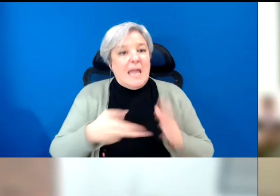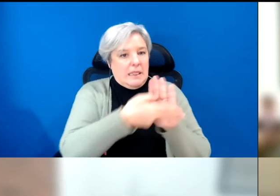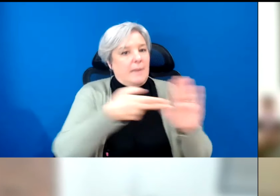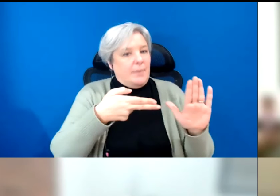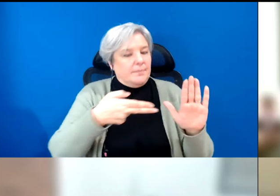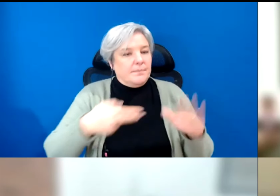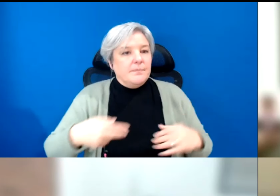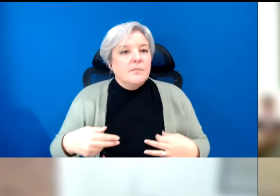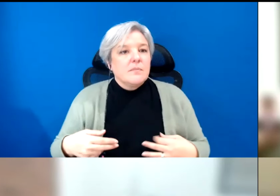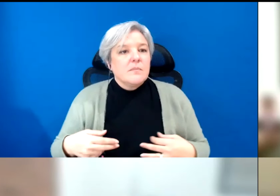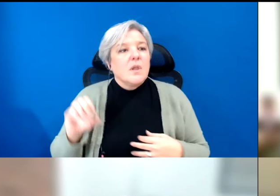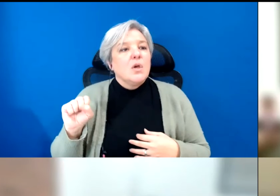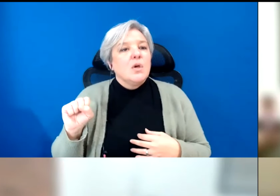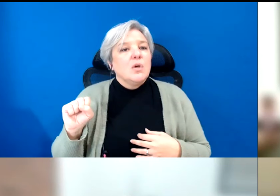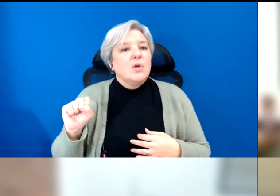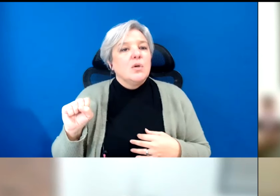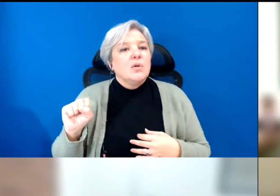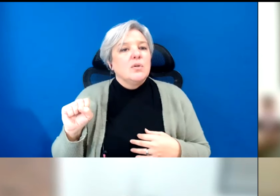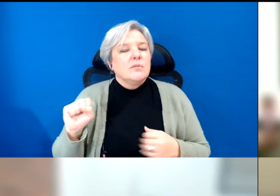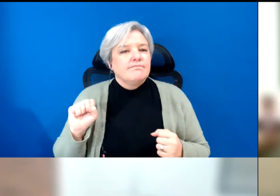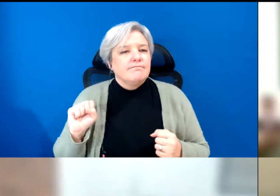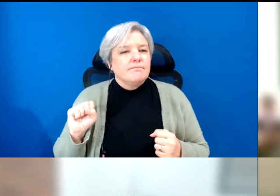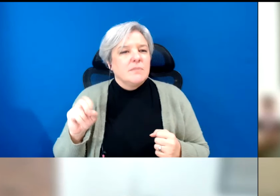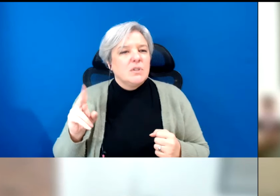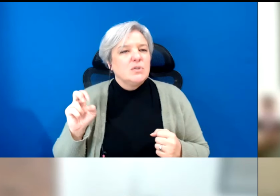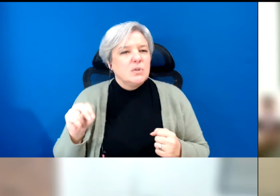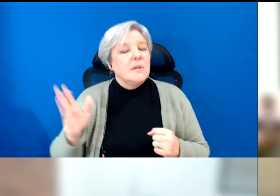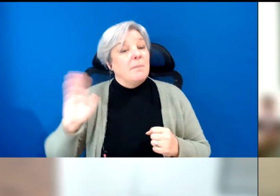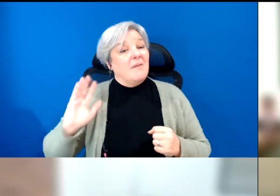Suzanne, we use we used to advise that, you know, if your syllabus